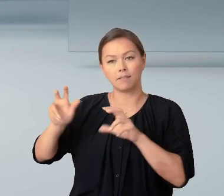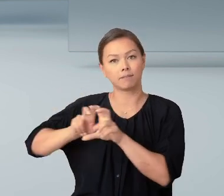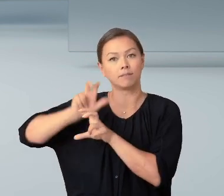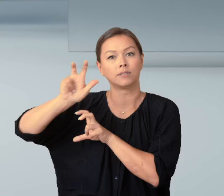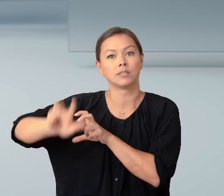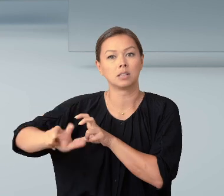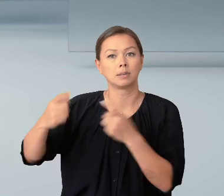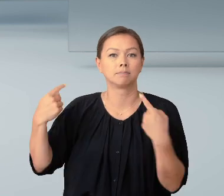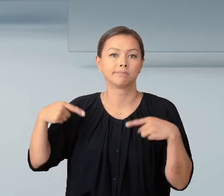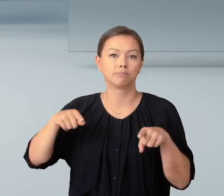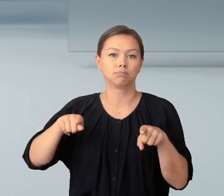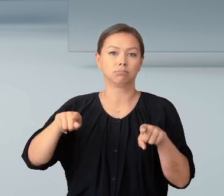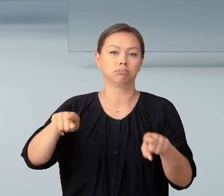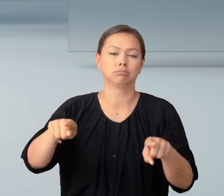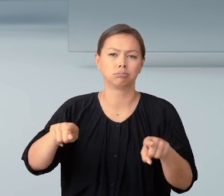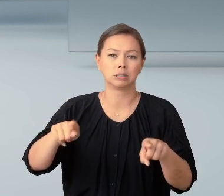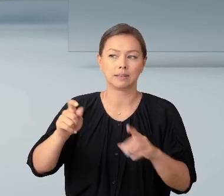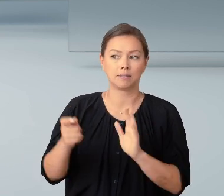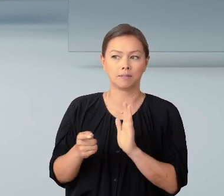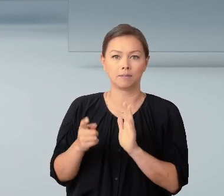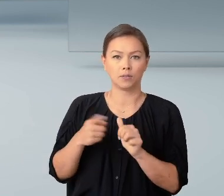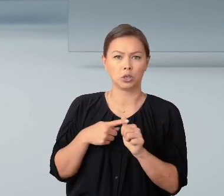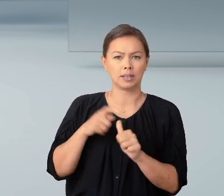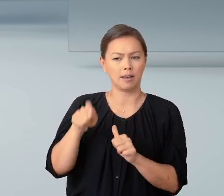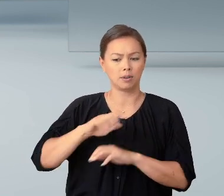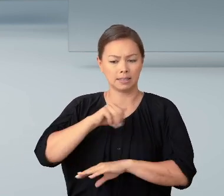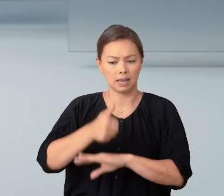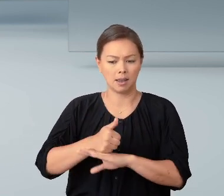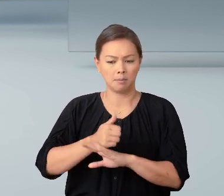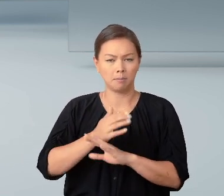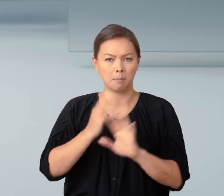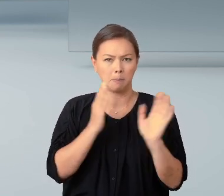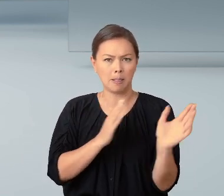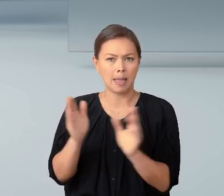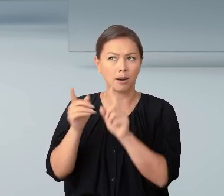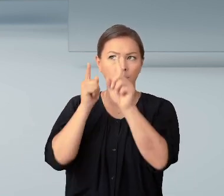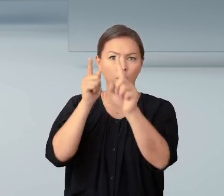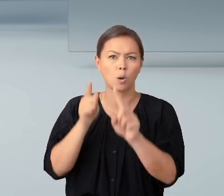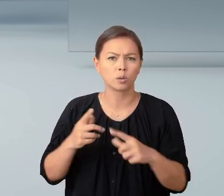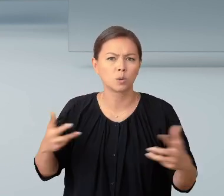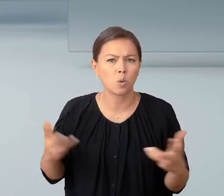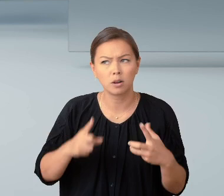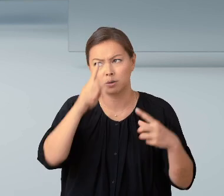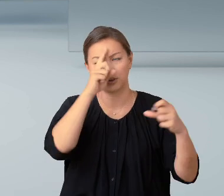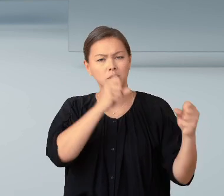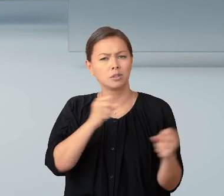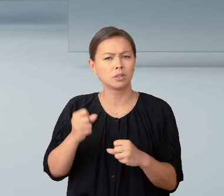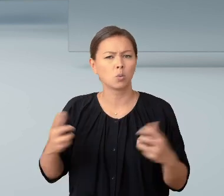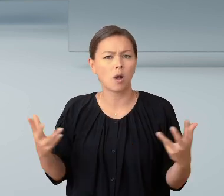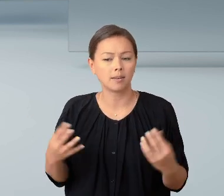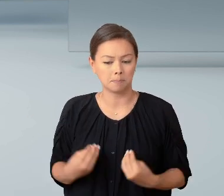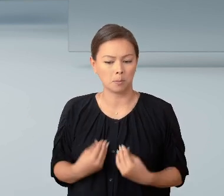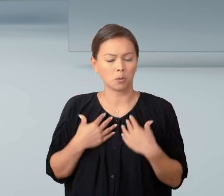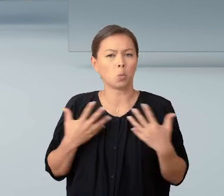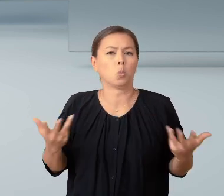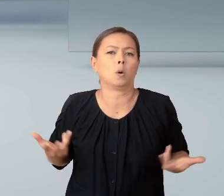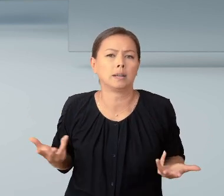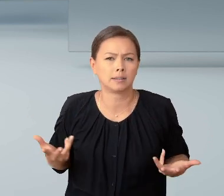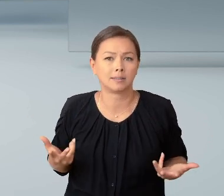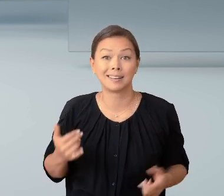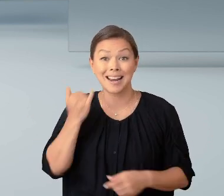to establish a plan. What are your goals, strategies, and aspirations? If we were to put the perfect solution in front of you, what